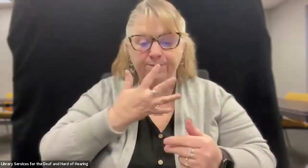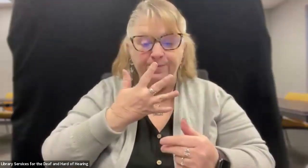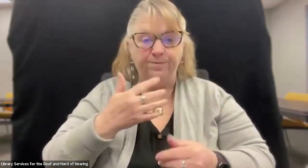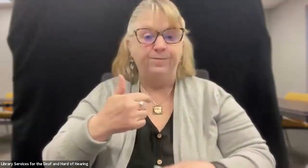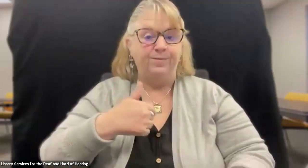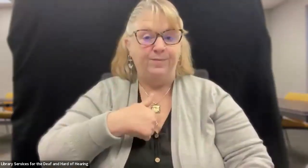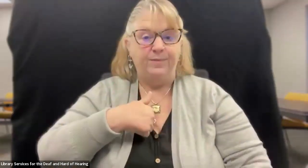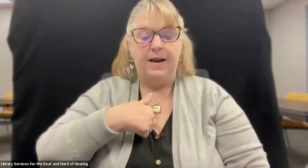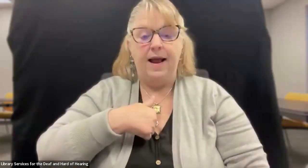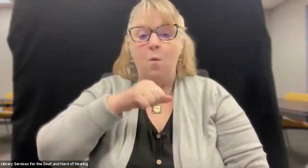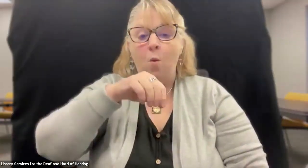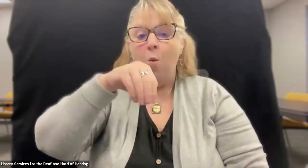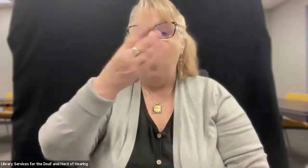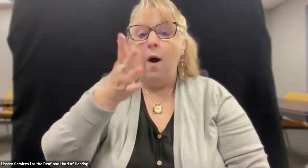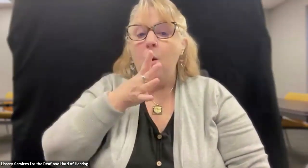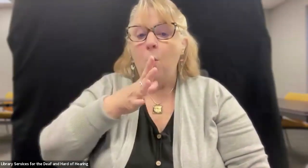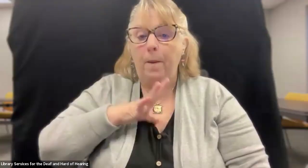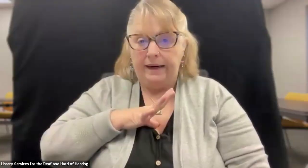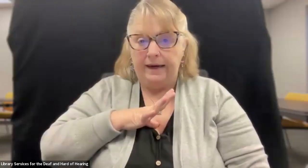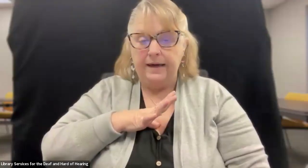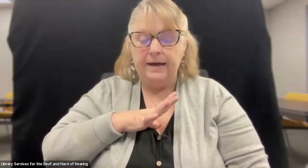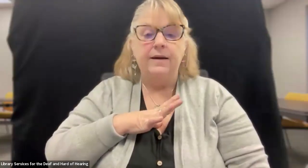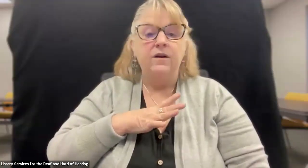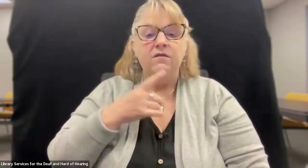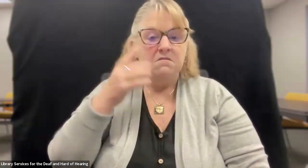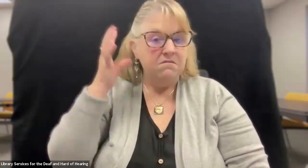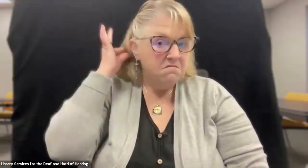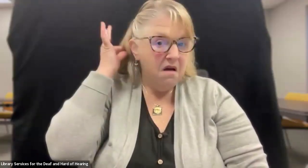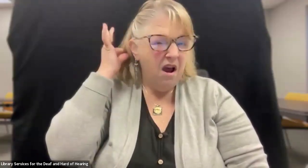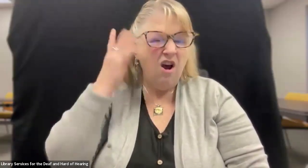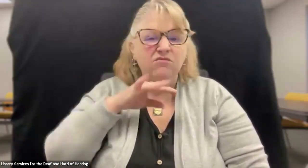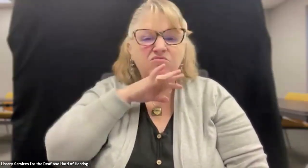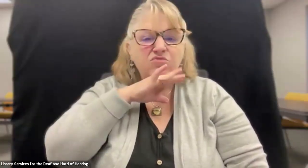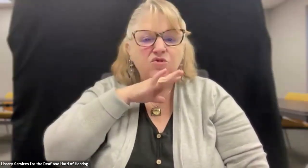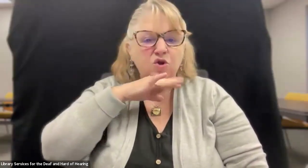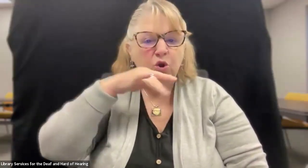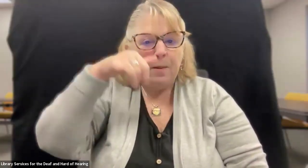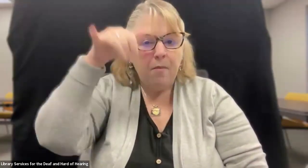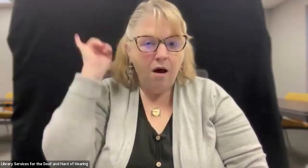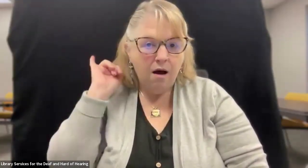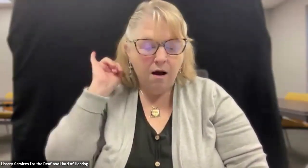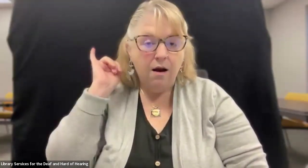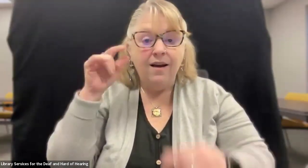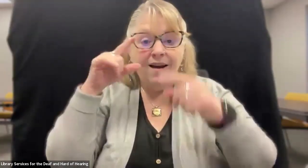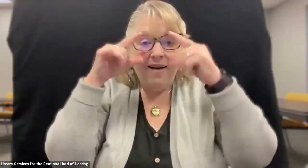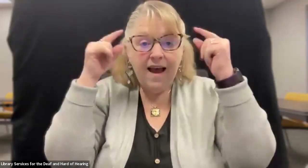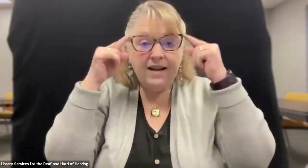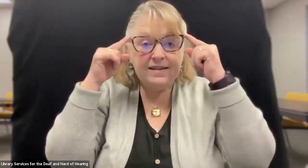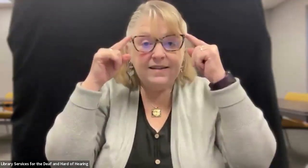I have a visual description to give you for myself. I am a white woman. I have dirty blonde hair.